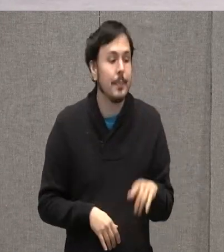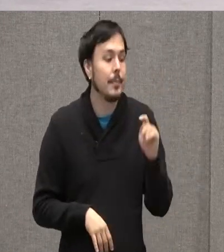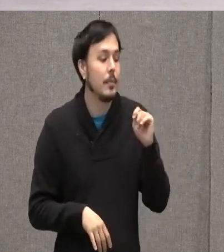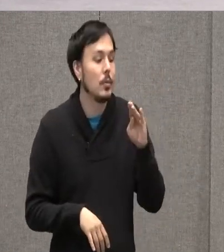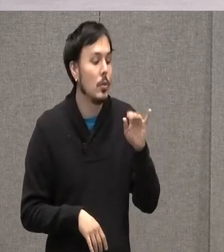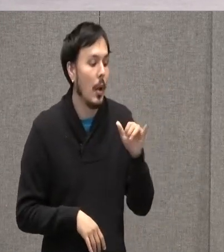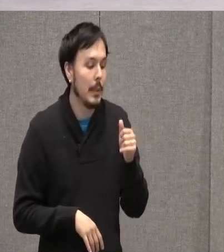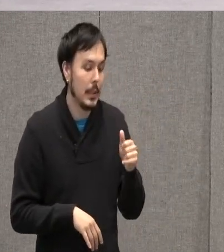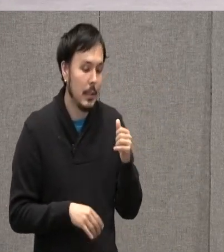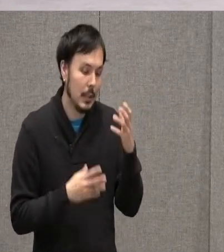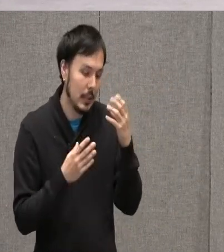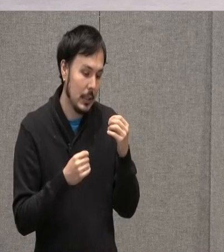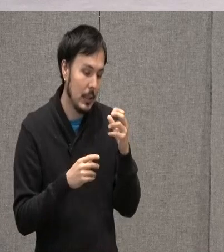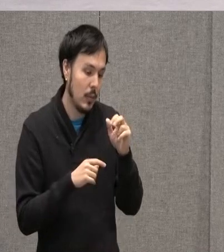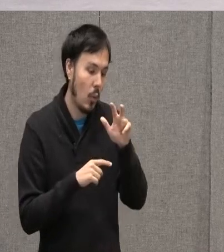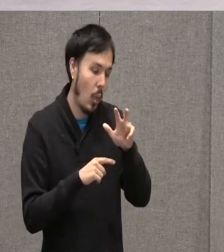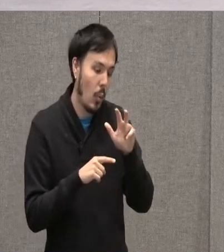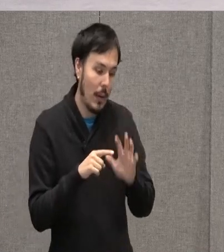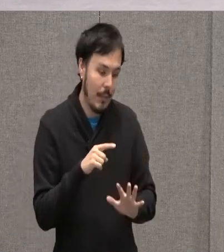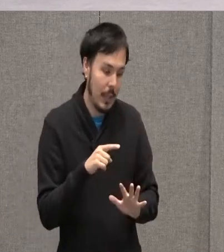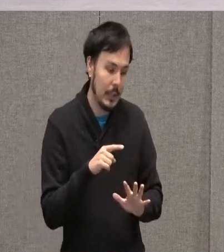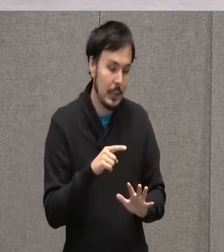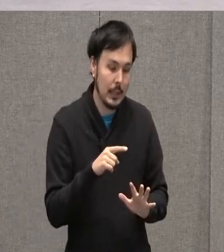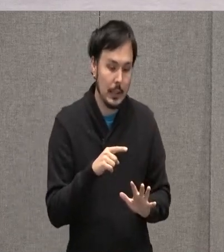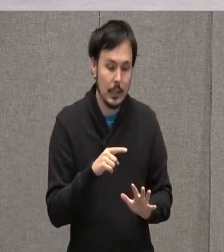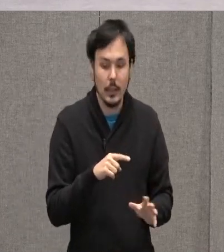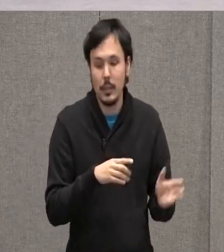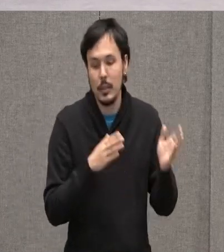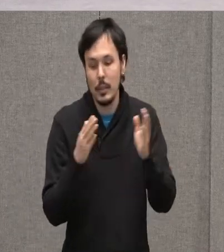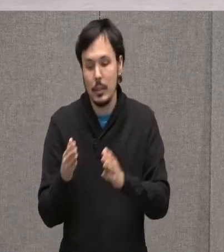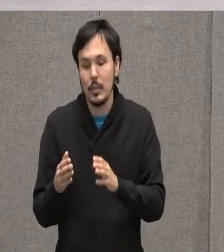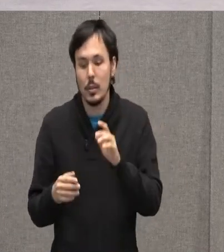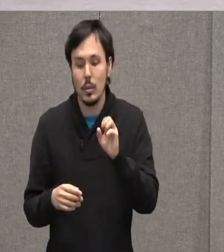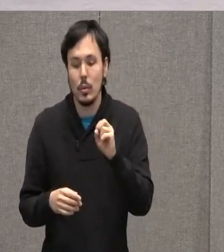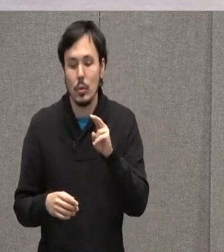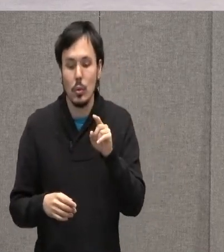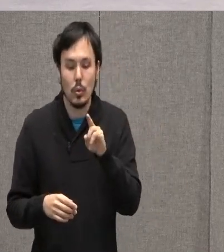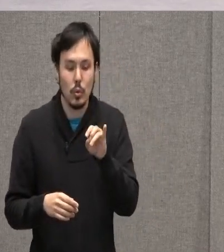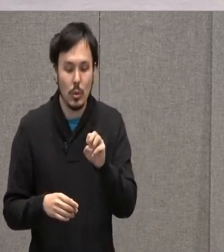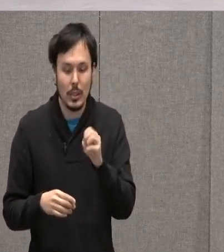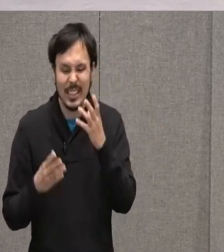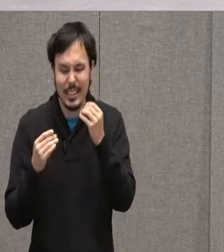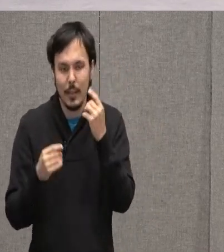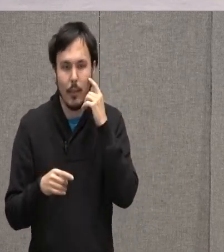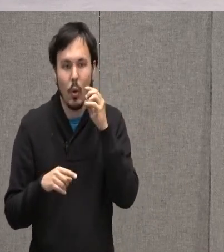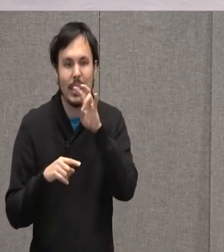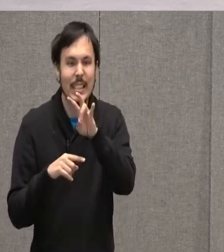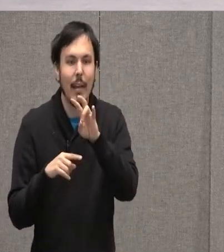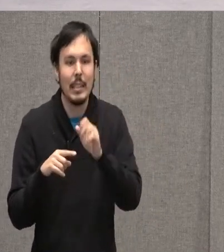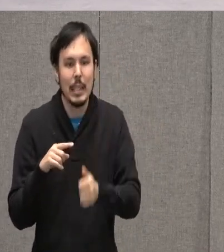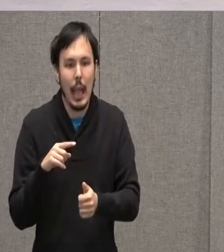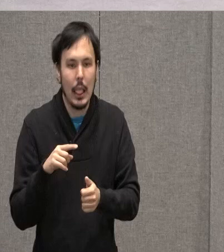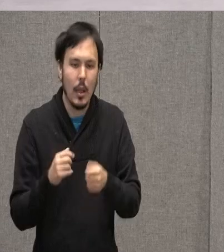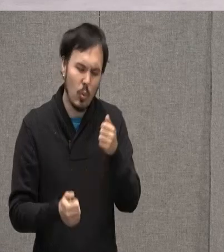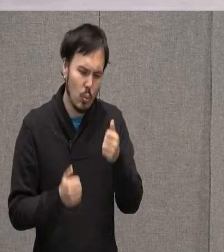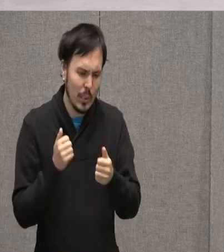and Suzie sleeps for 7/10 of the day. Which cat sleeps longer?